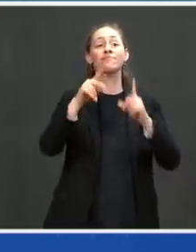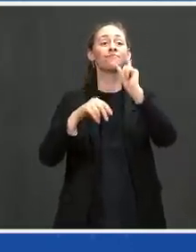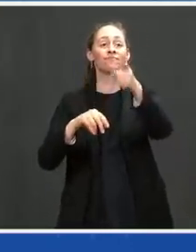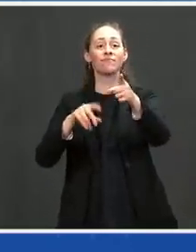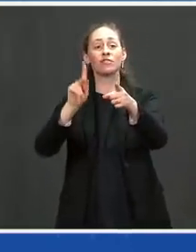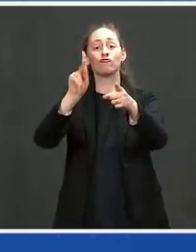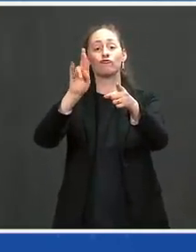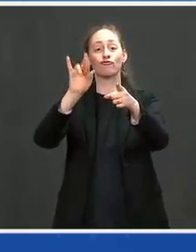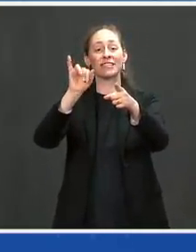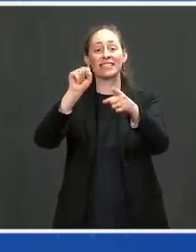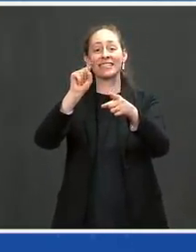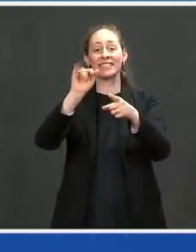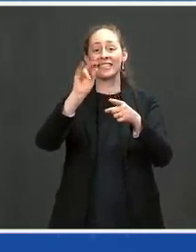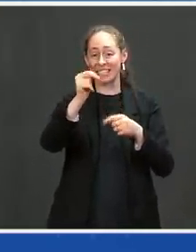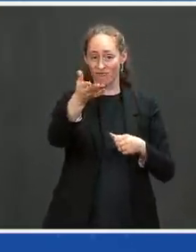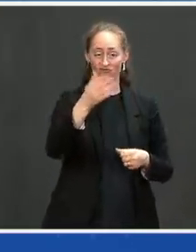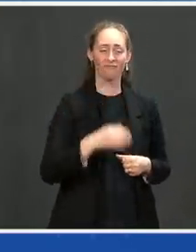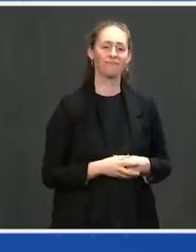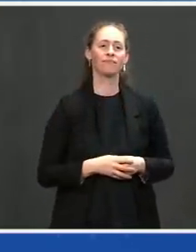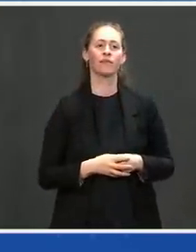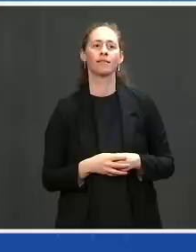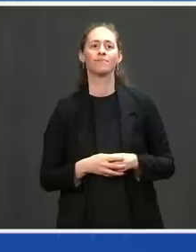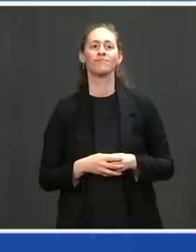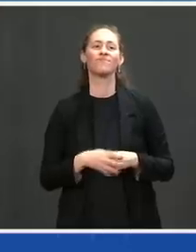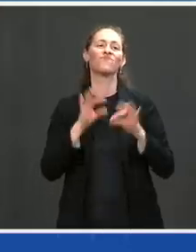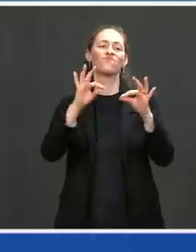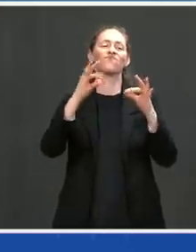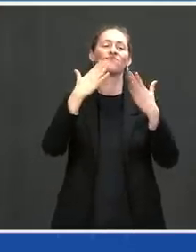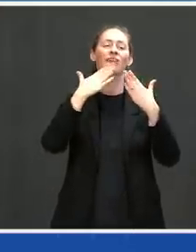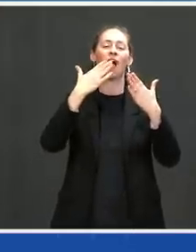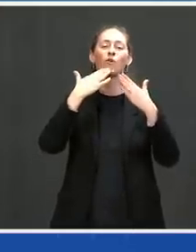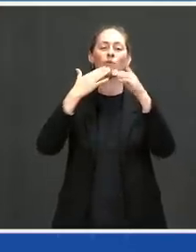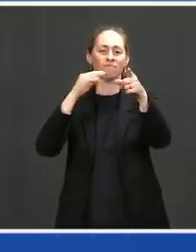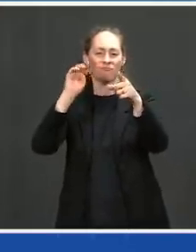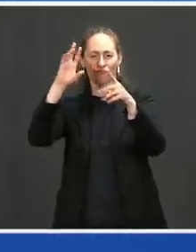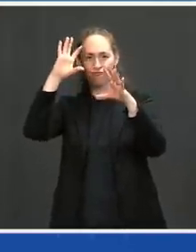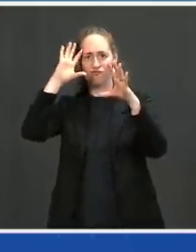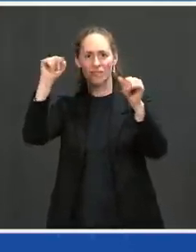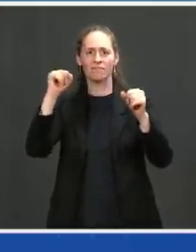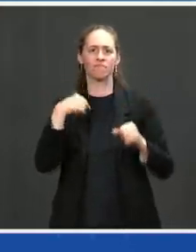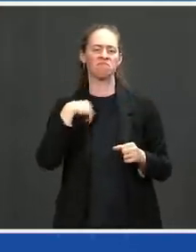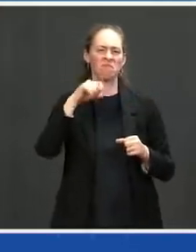The Press: Thank you very much, Mr. President. Given the conditions that were just laid out